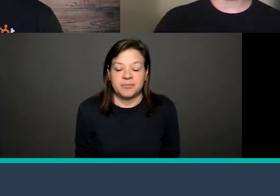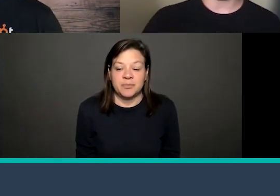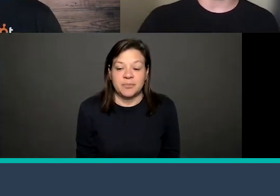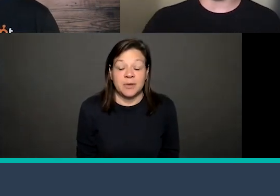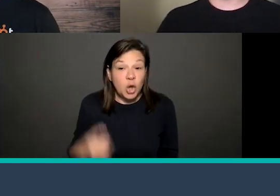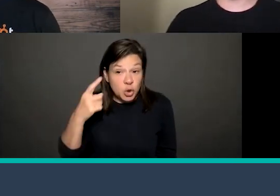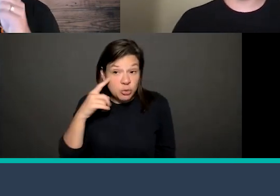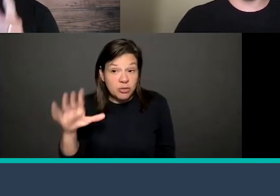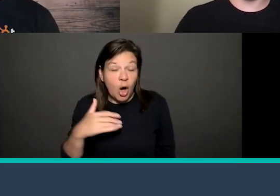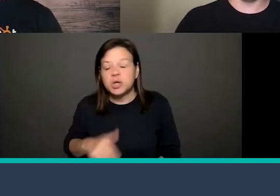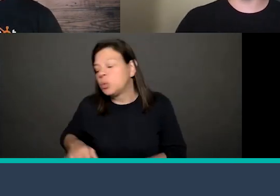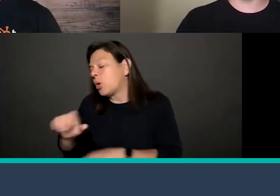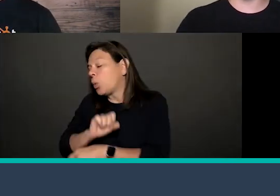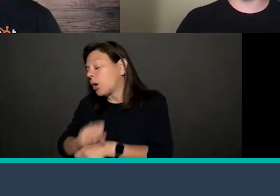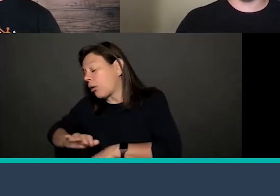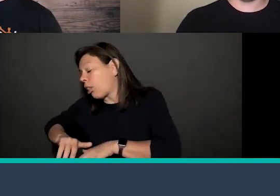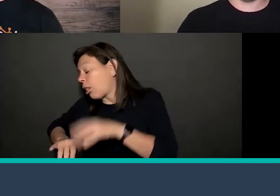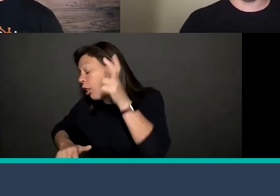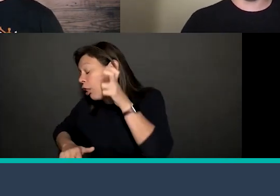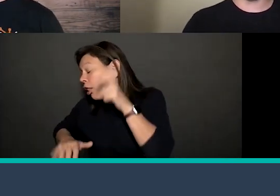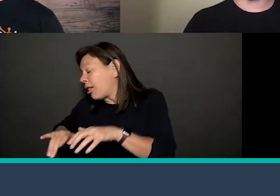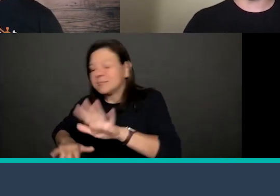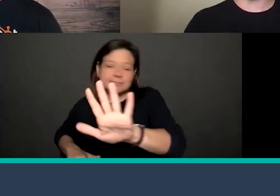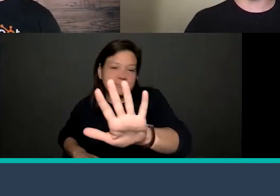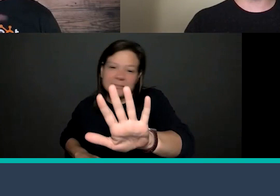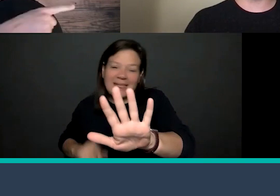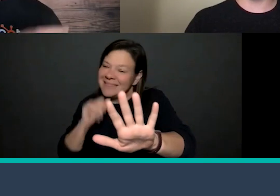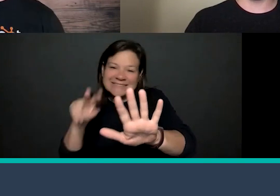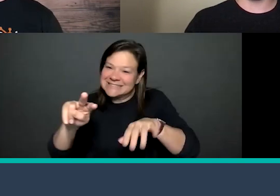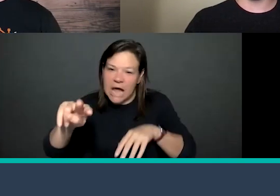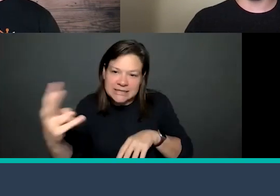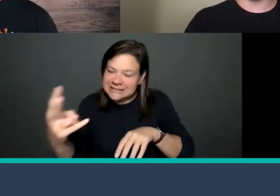THIS IS NOT SECOND MONITOR CONTEXT, SCOOT THAT WINDOW OVER.